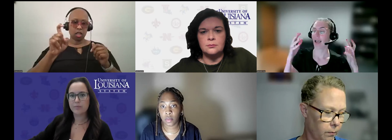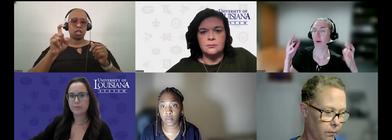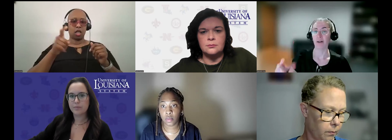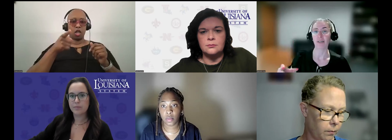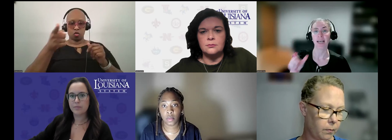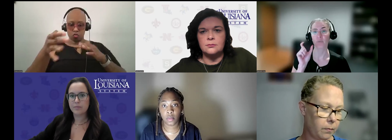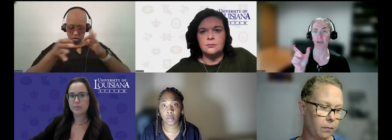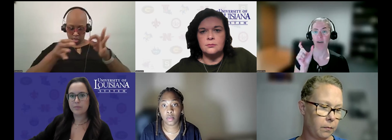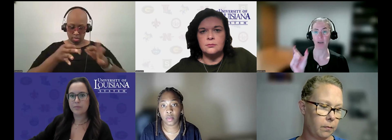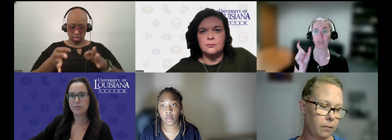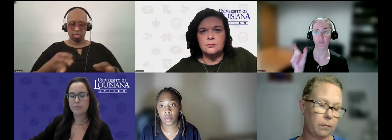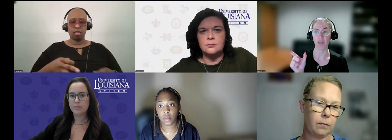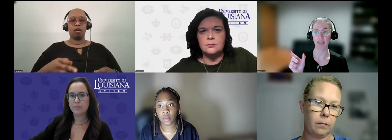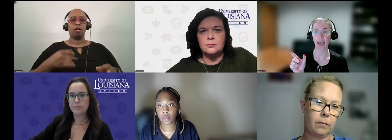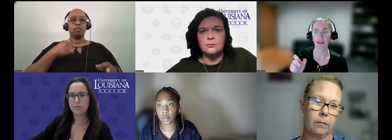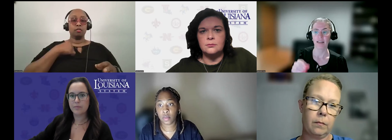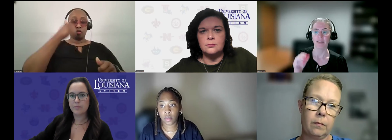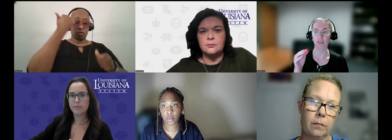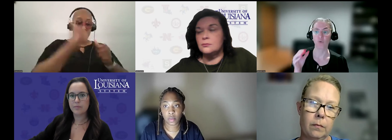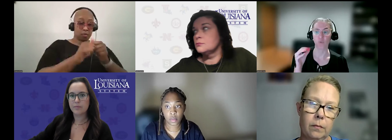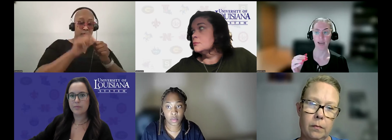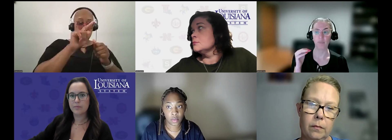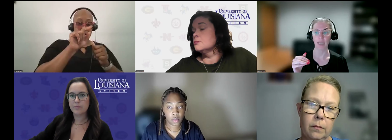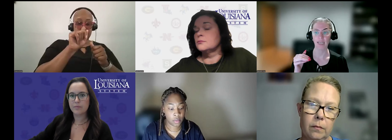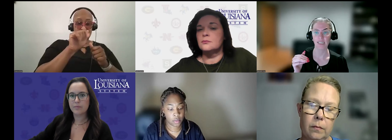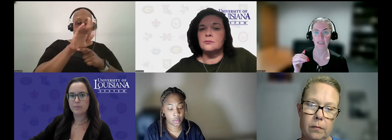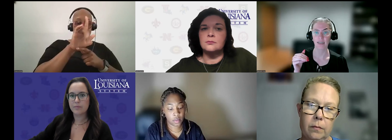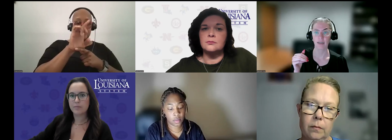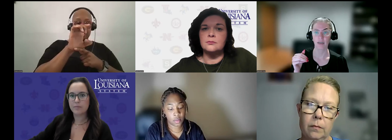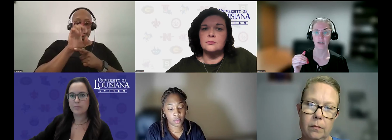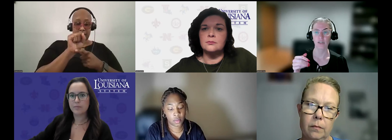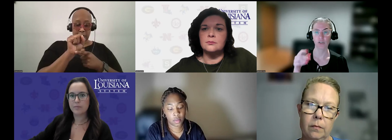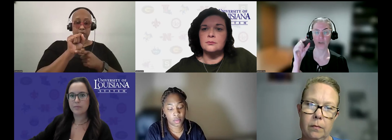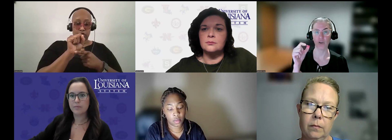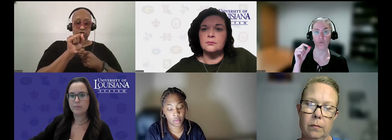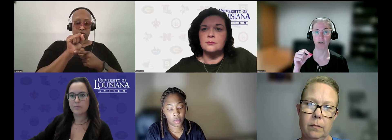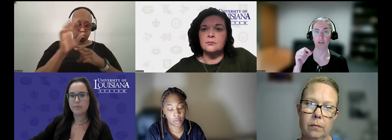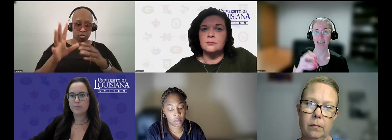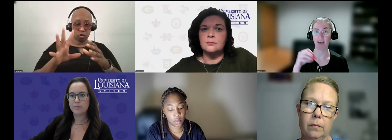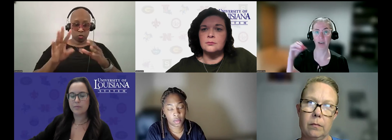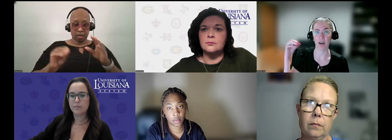how alt text wasn't going to be able to fit that. That's a great place so that you can just have an